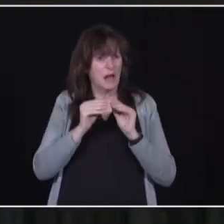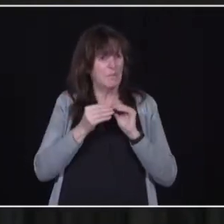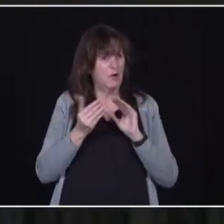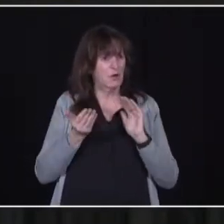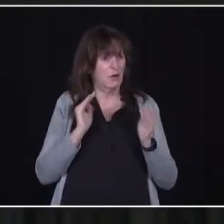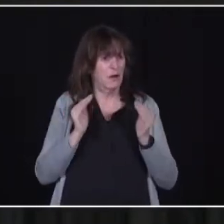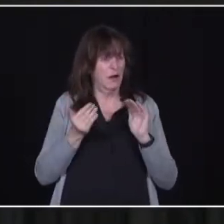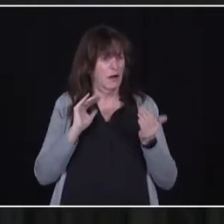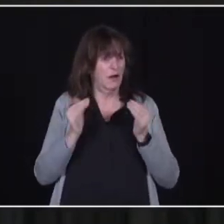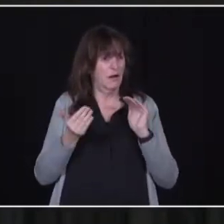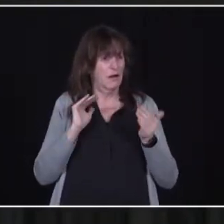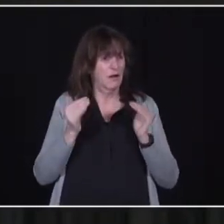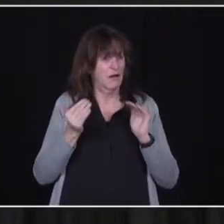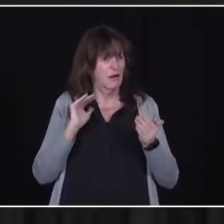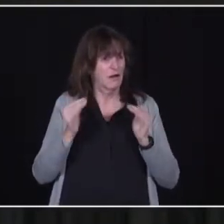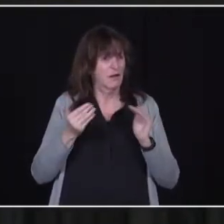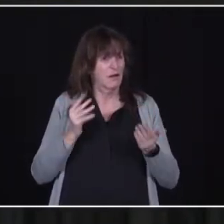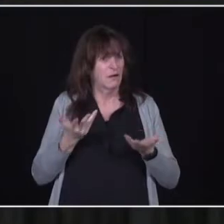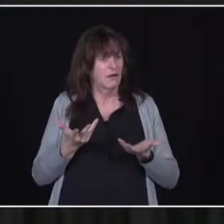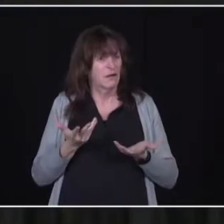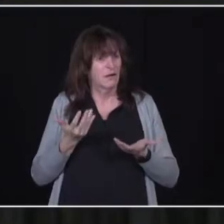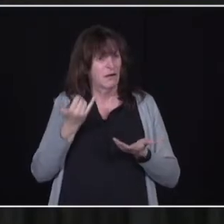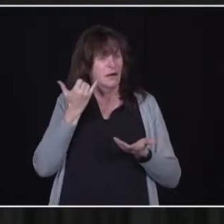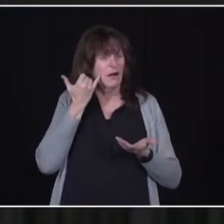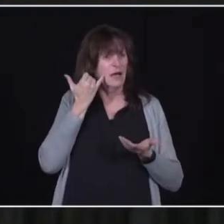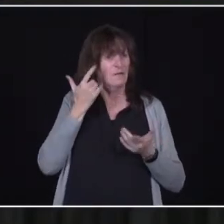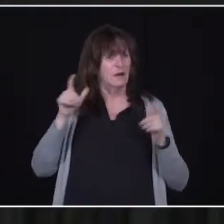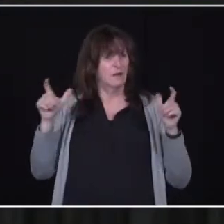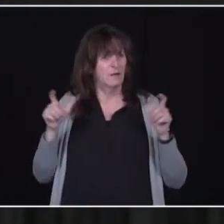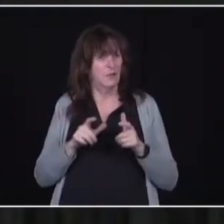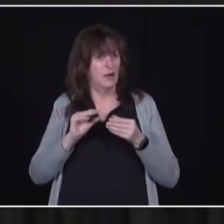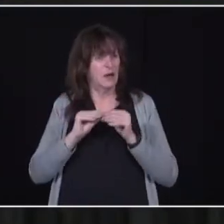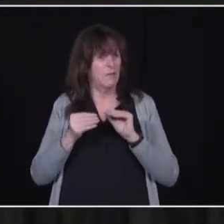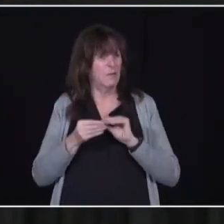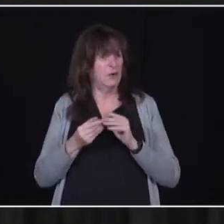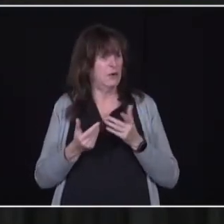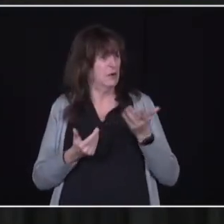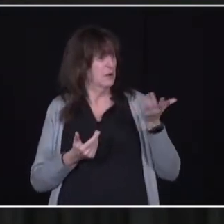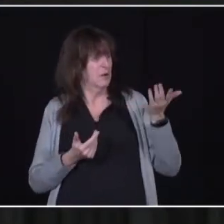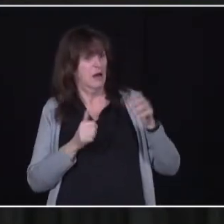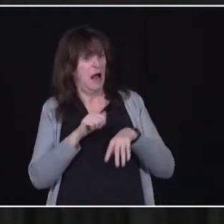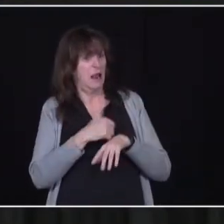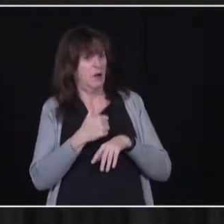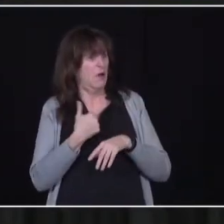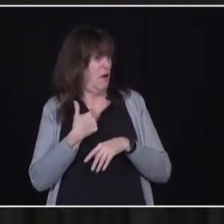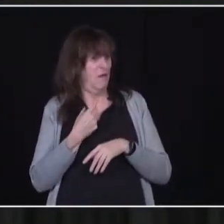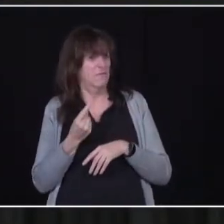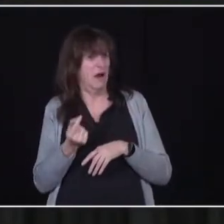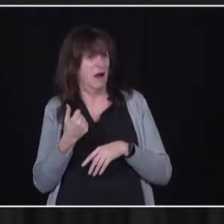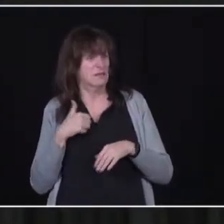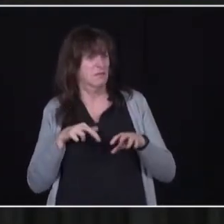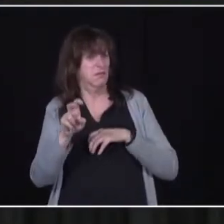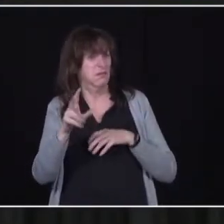It is just numbers. If I had the numbers we if I've been numbers Alberta did we would be